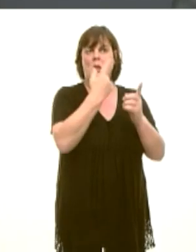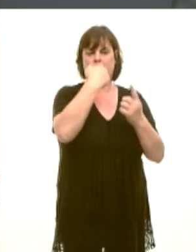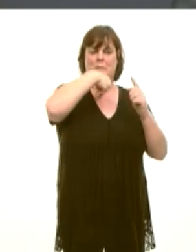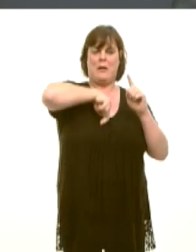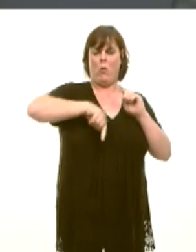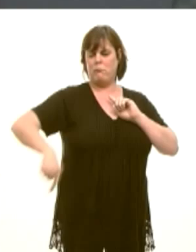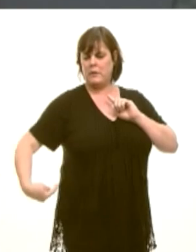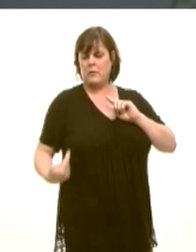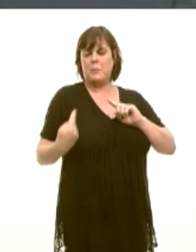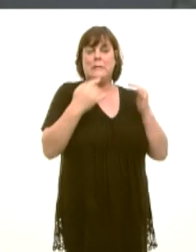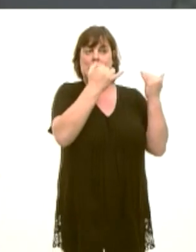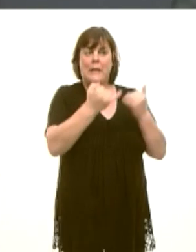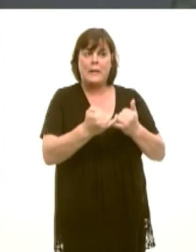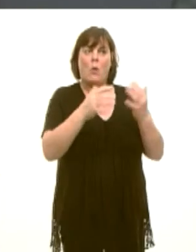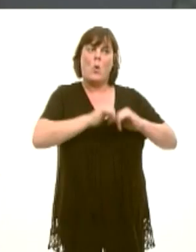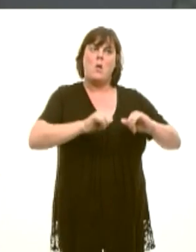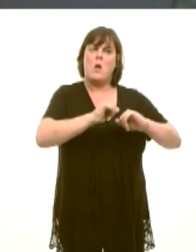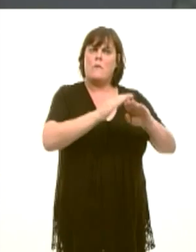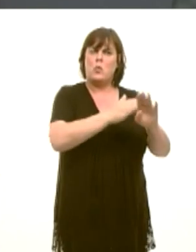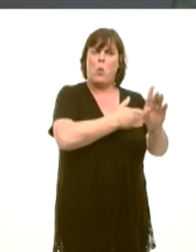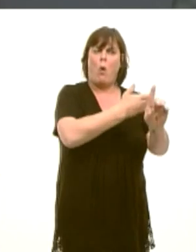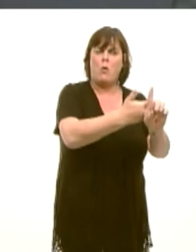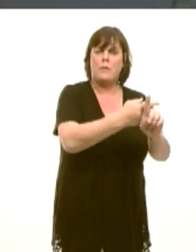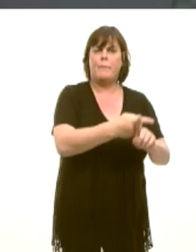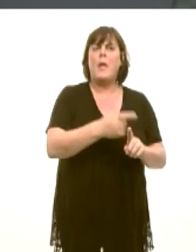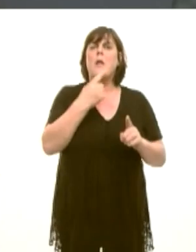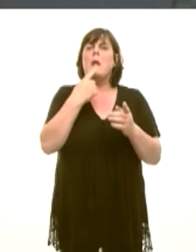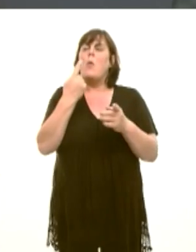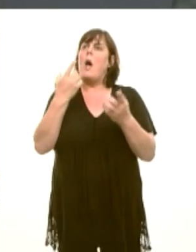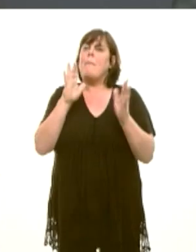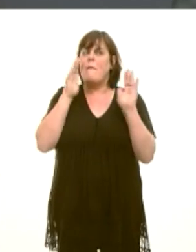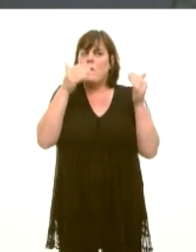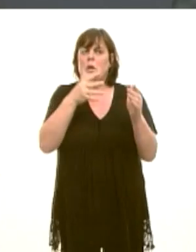Iím asking you specifically about diagnosis and not treatment. New National Institute